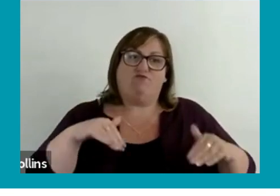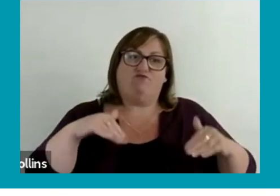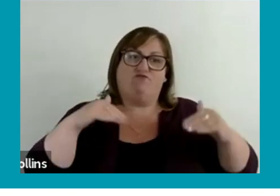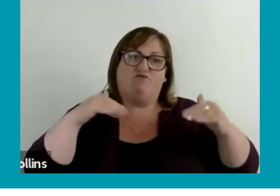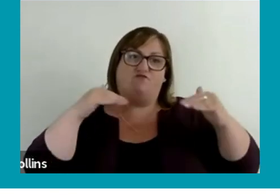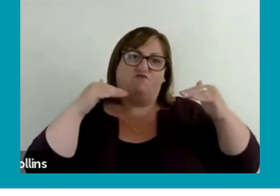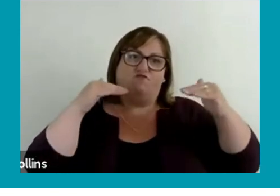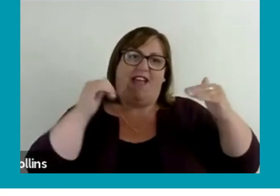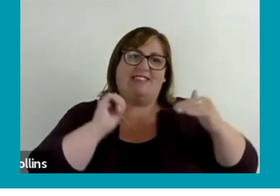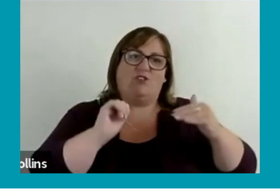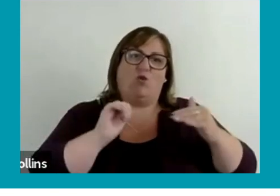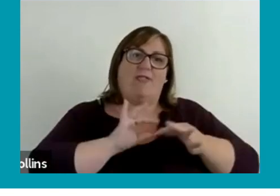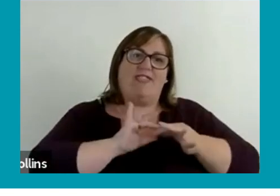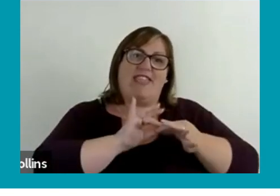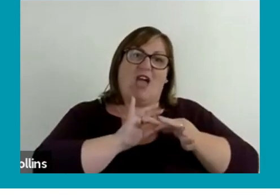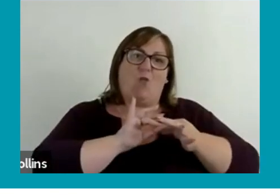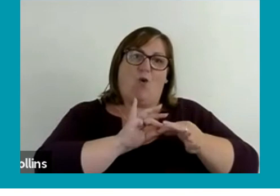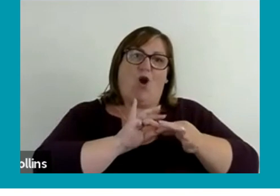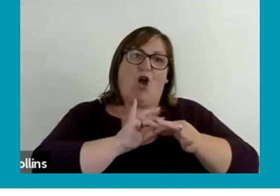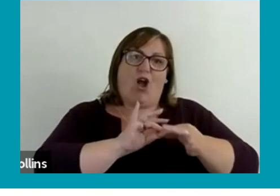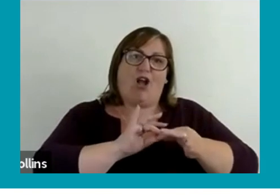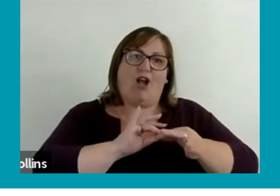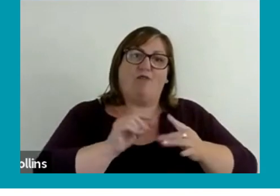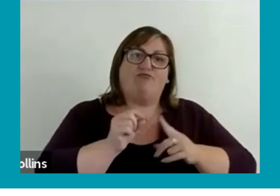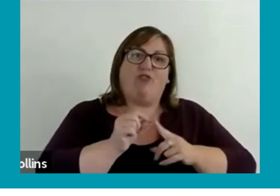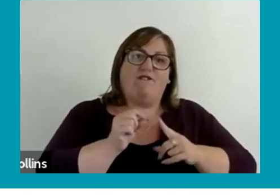without necessarily biting off more than you can chew and that can give you